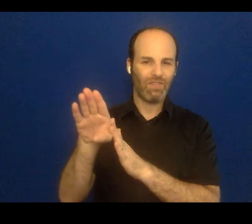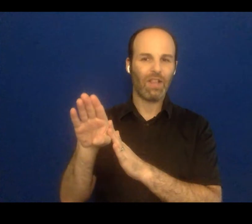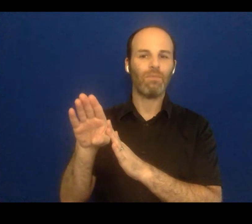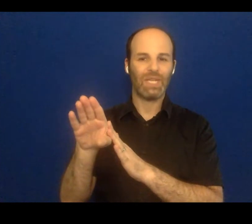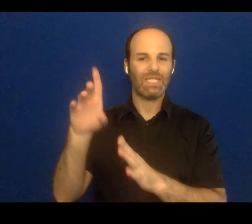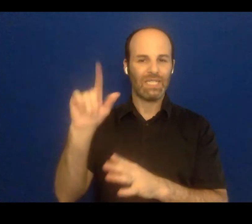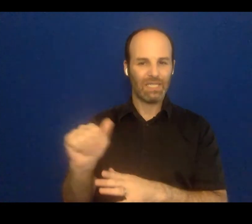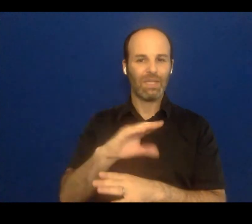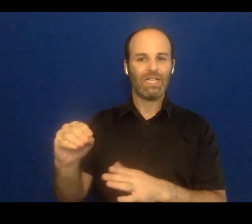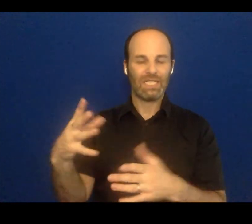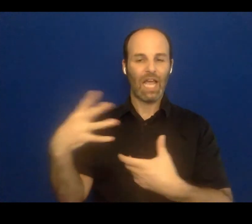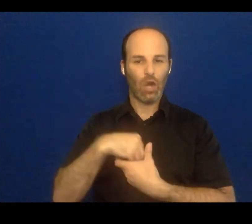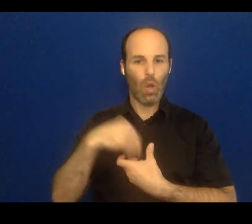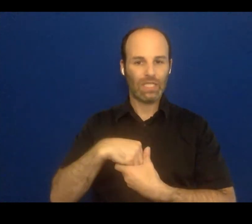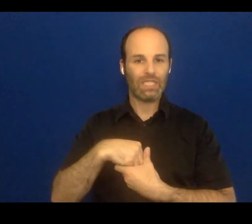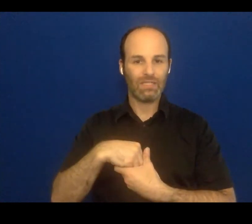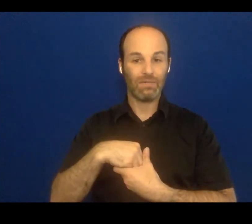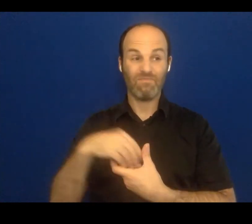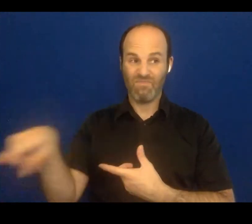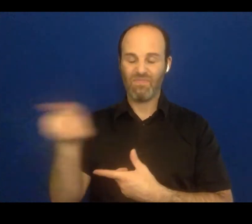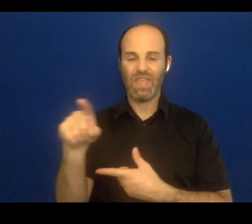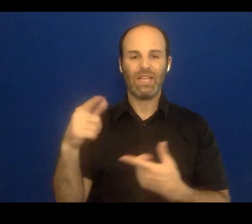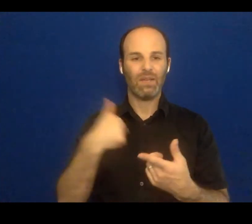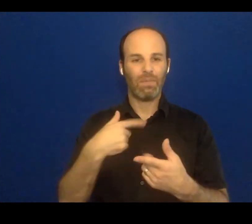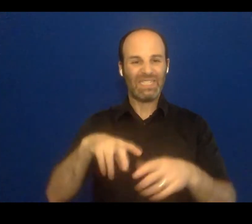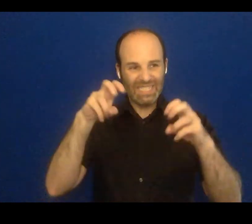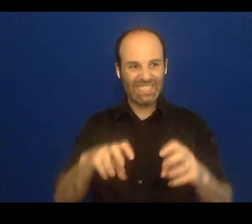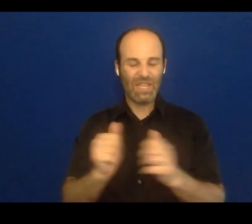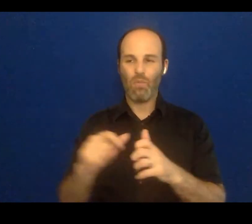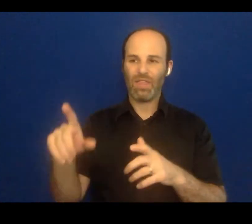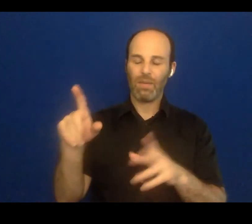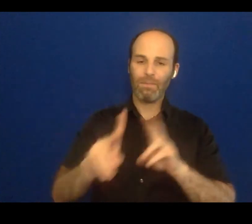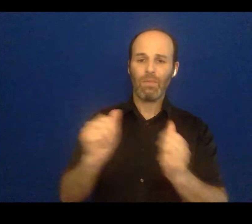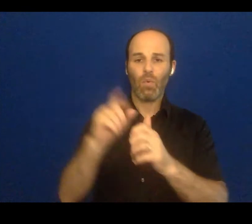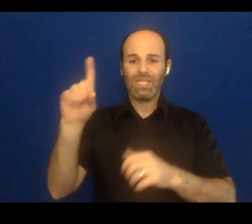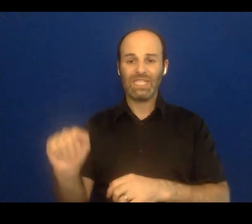BUT REALLY TO SIT IN A ROOM WITH DISABLED PEOPLE AS COLLEAGUES